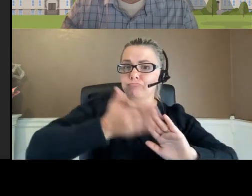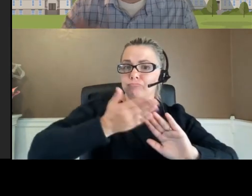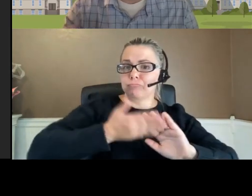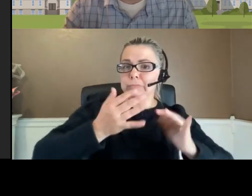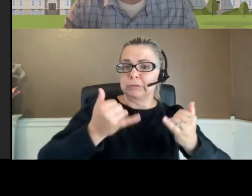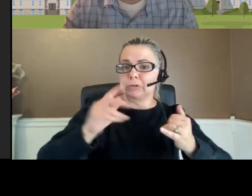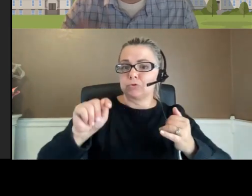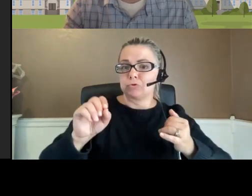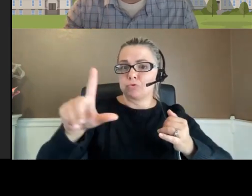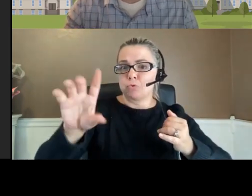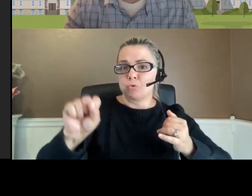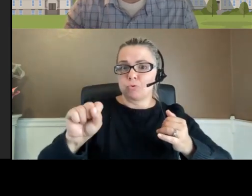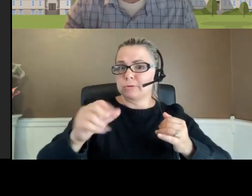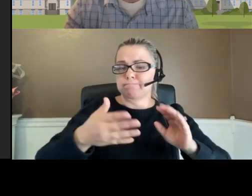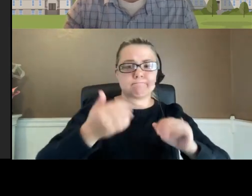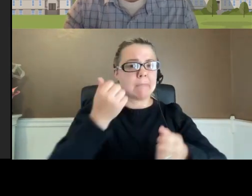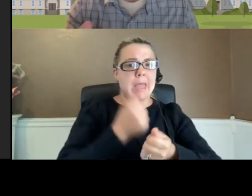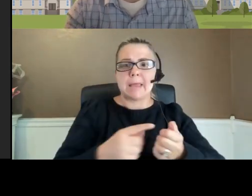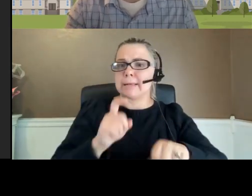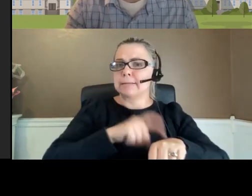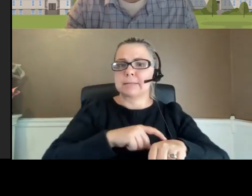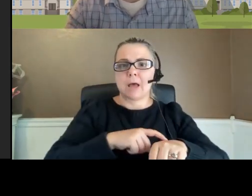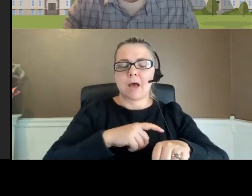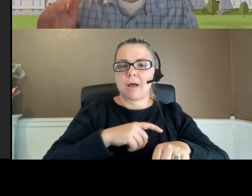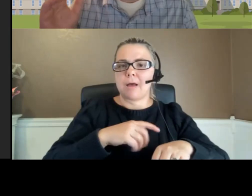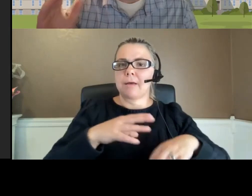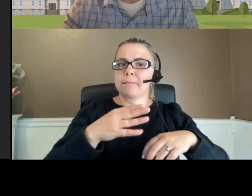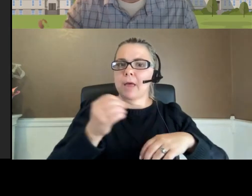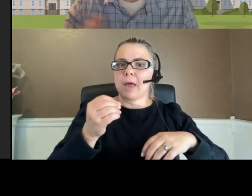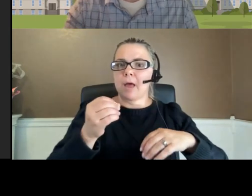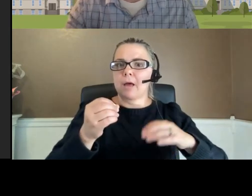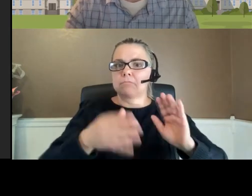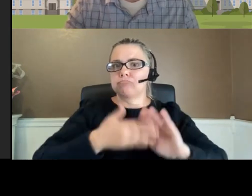you could trigger a form error message and have that be present in the page and then run WAVE